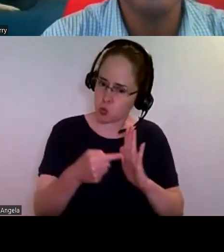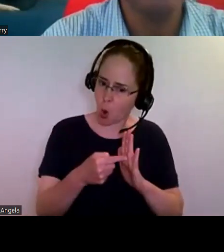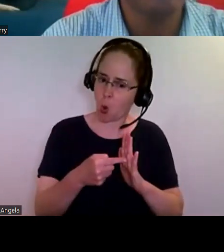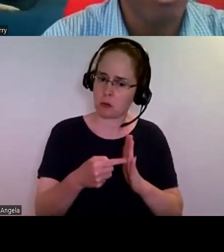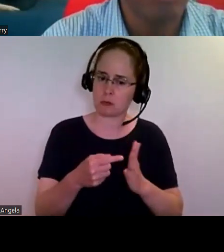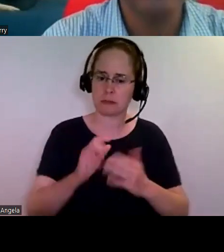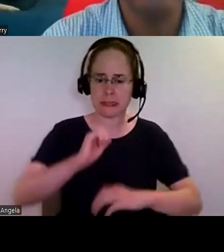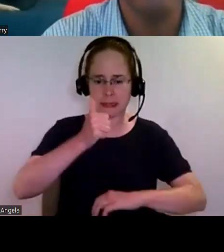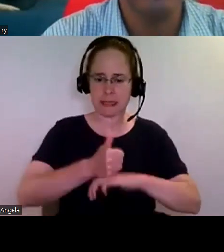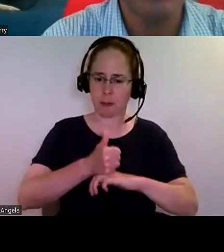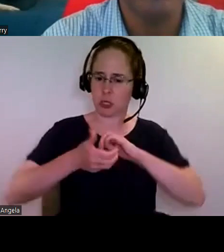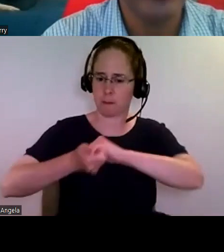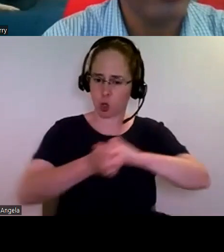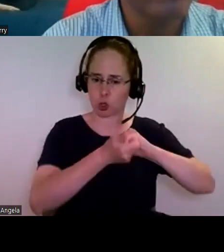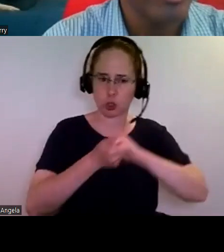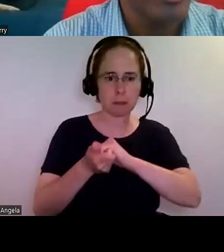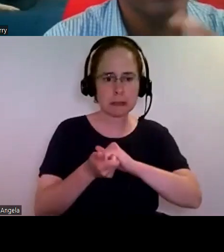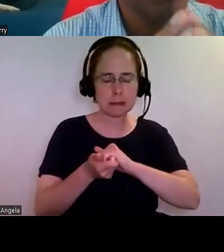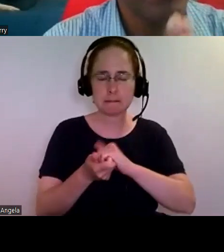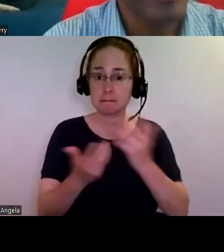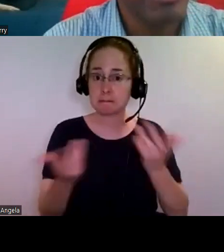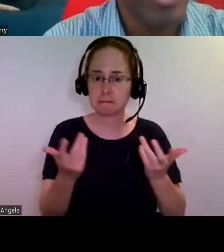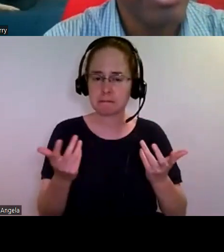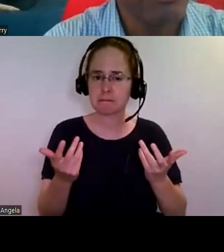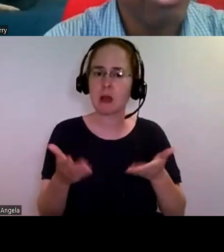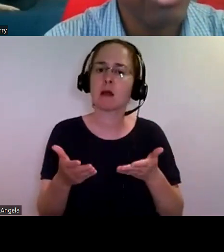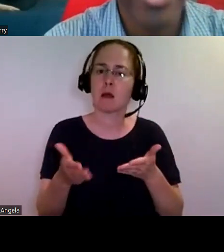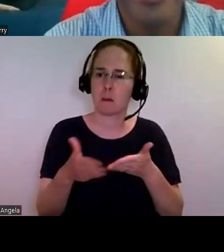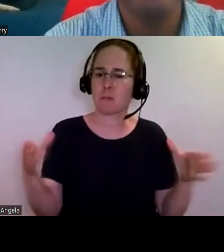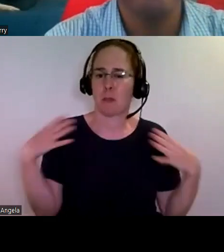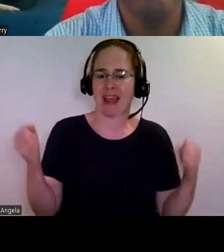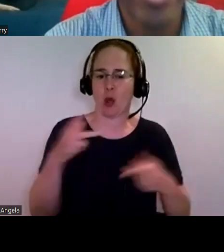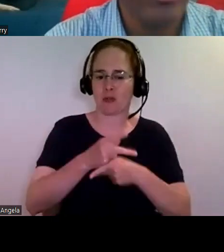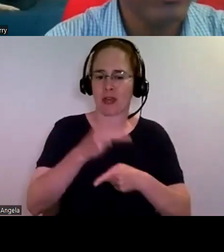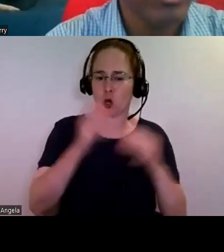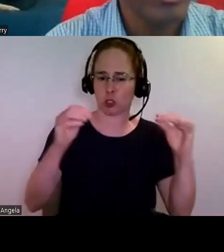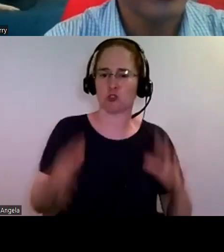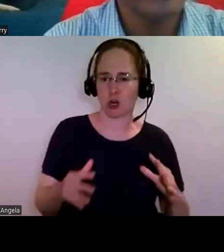establishing partnerships and collaborations as a public health care instructor at Vale,